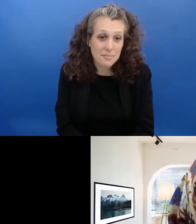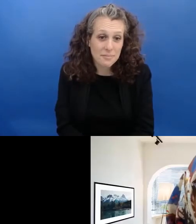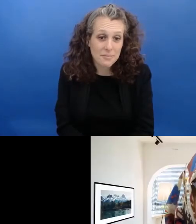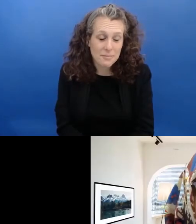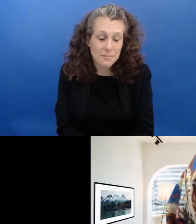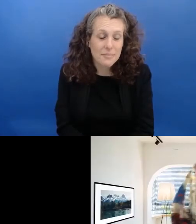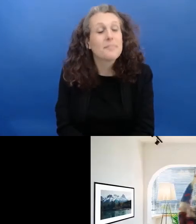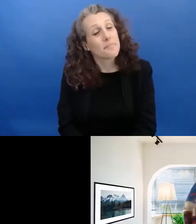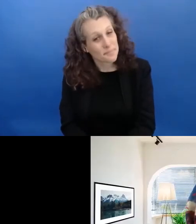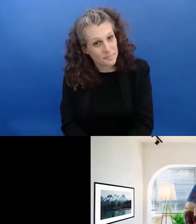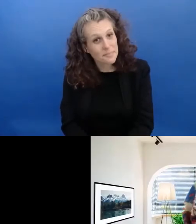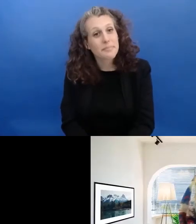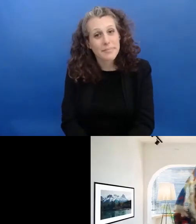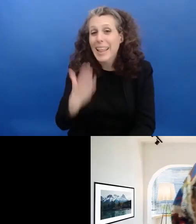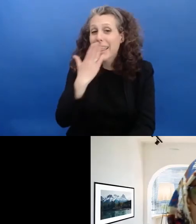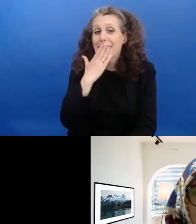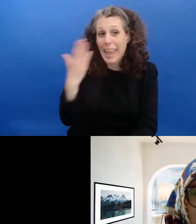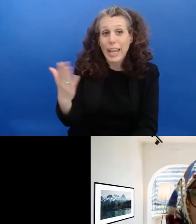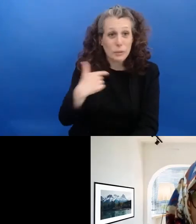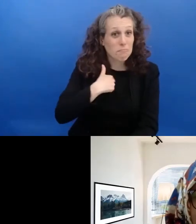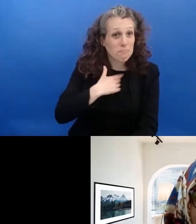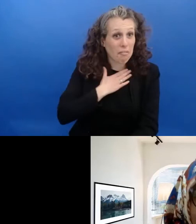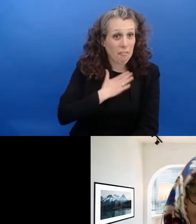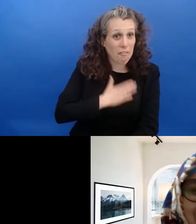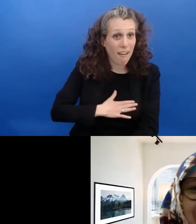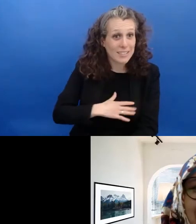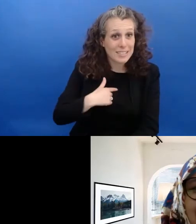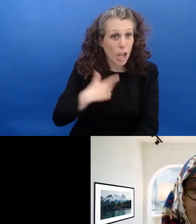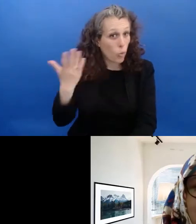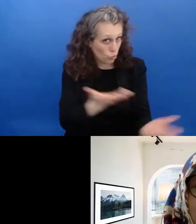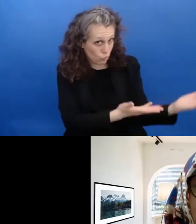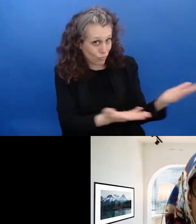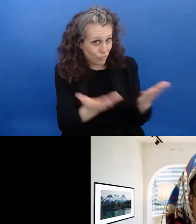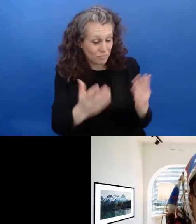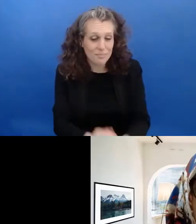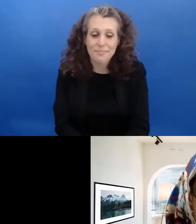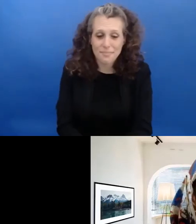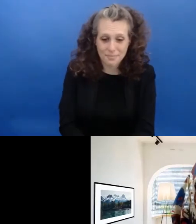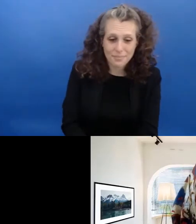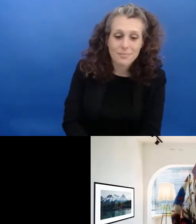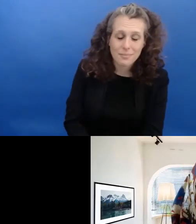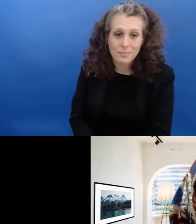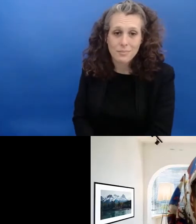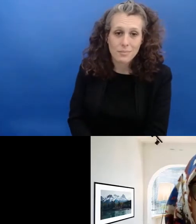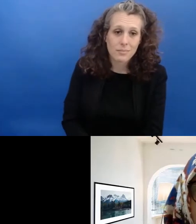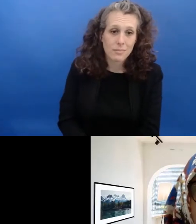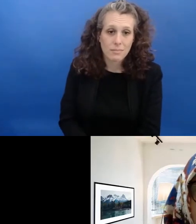thank you muhammad i would like to sure please yes yeah uh technology has been also challenging